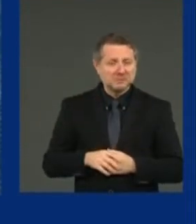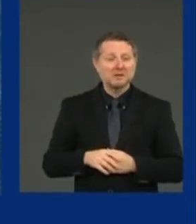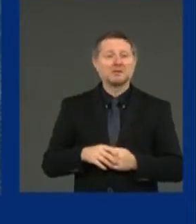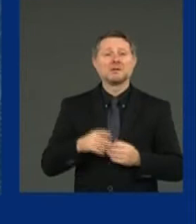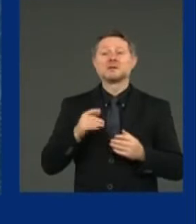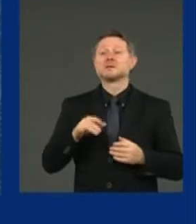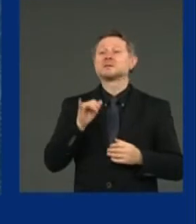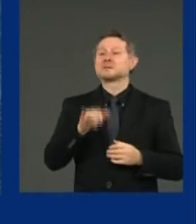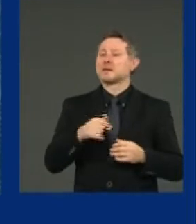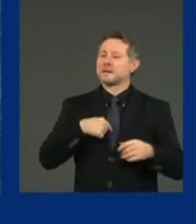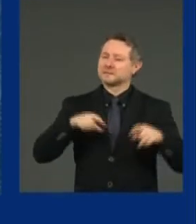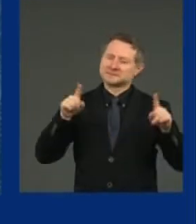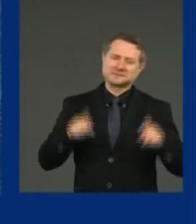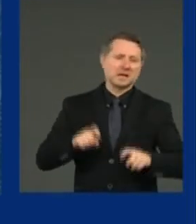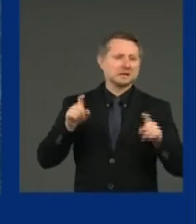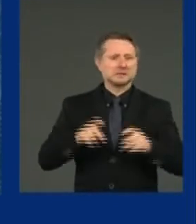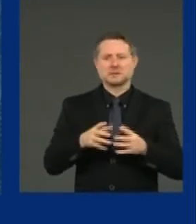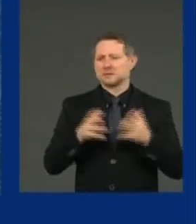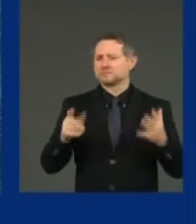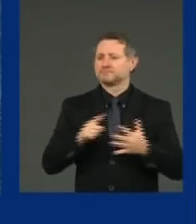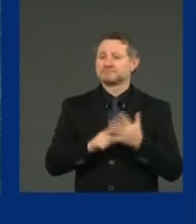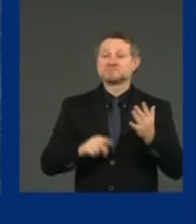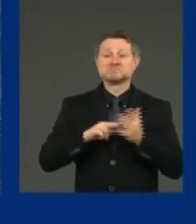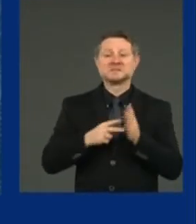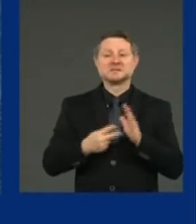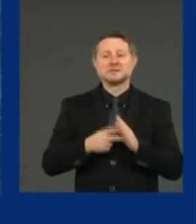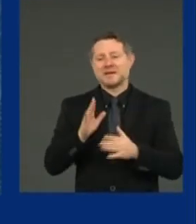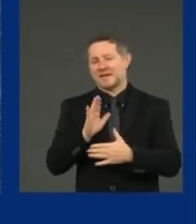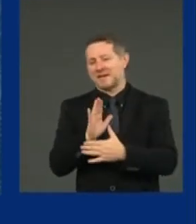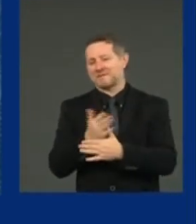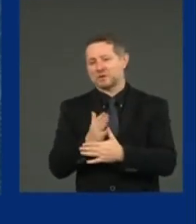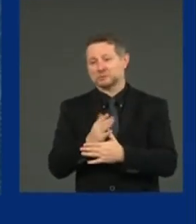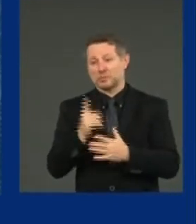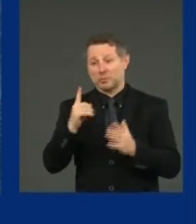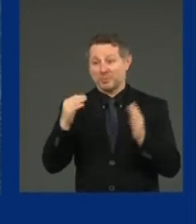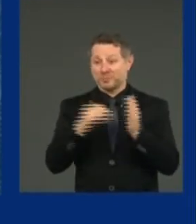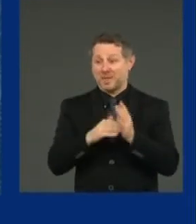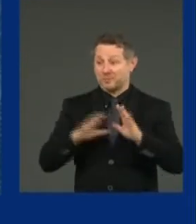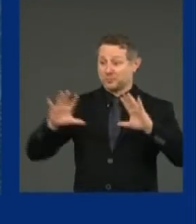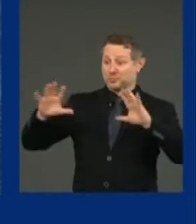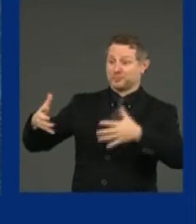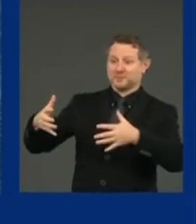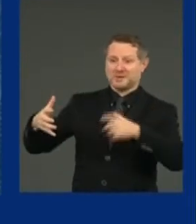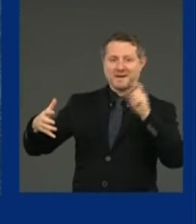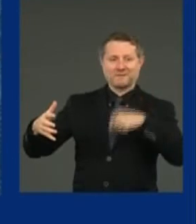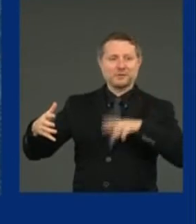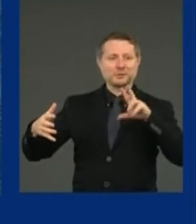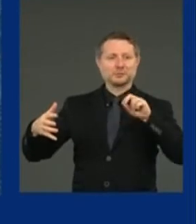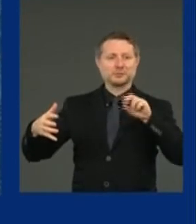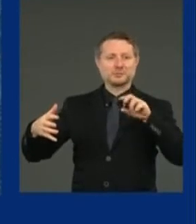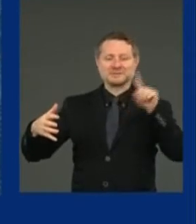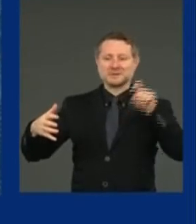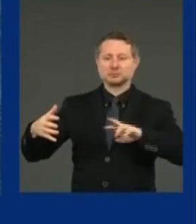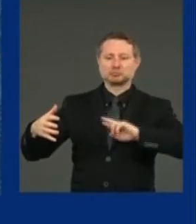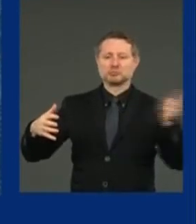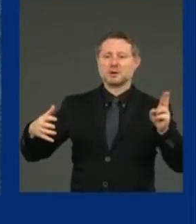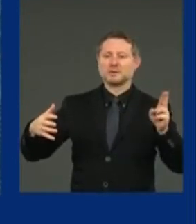WE LEARNED THAT THE HARD WAY. YOU HAVE TESTING UP AND RUNNING OF 30 TESTS PER 1,000 RESIDENTS.